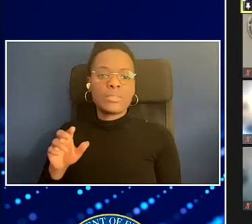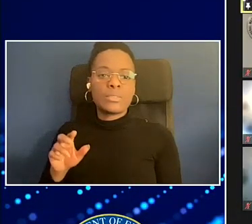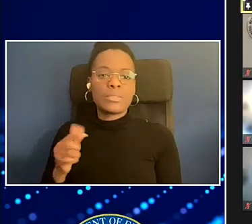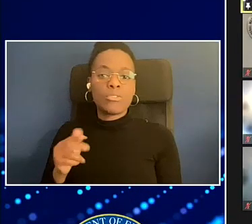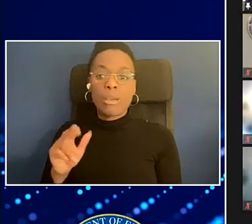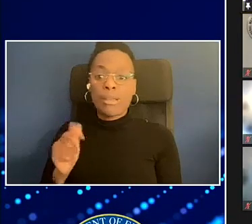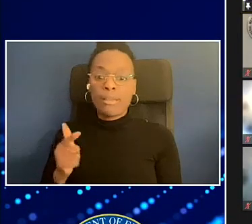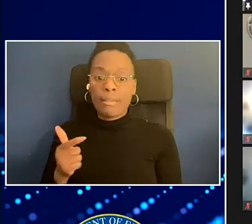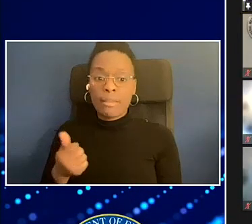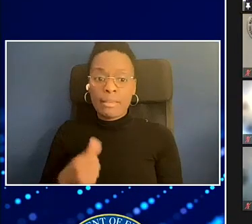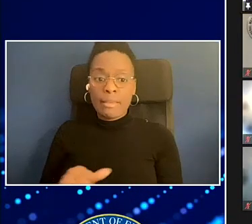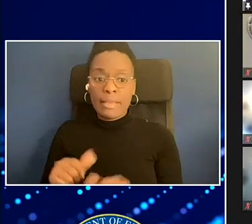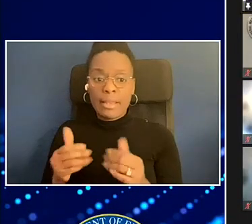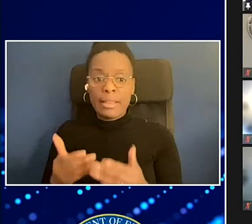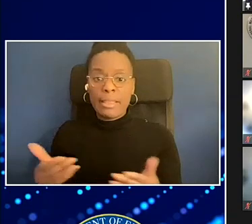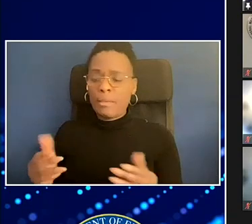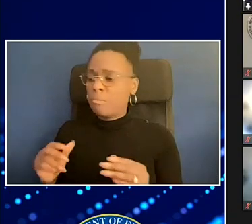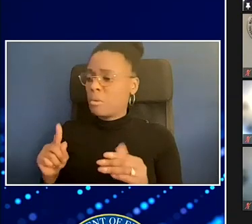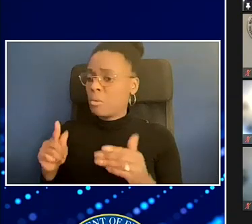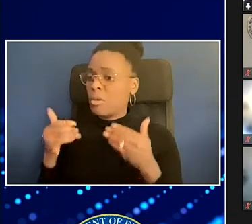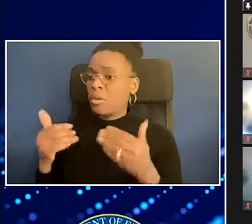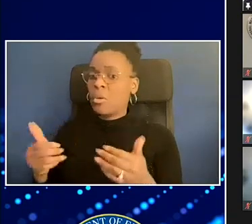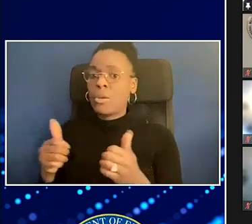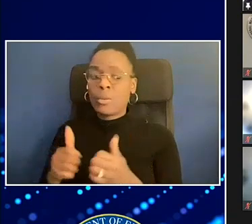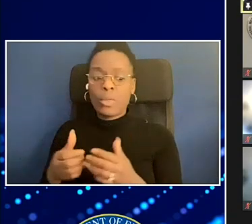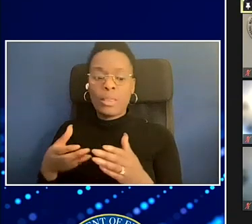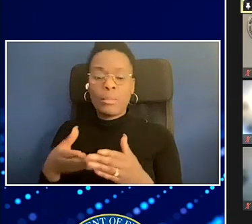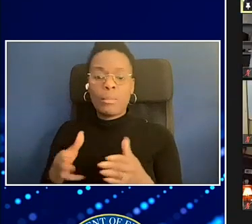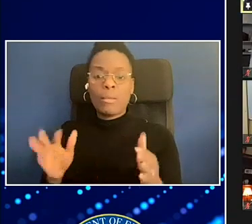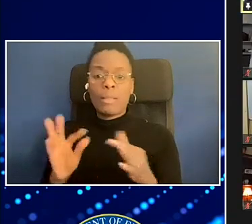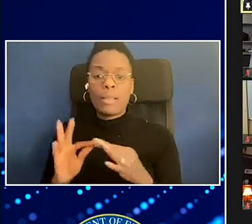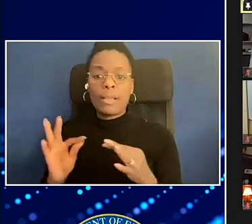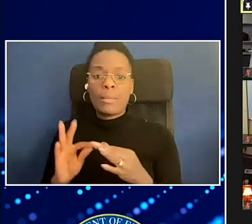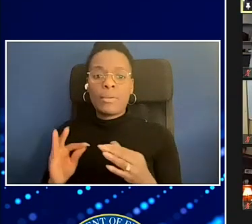No. I think we can move right to public comment. Alright, Krystil, who are we hearing from first?